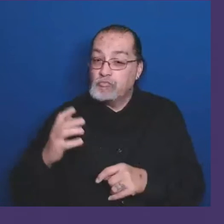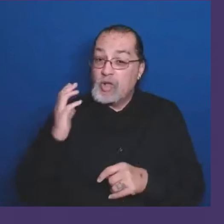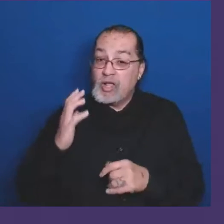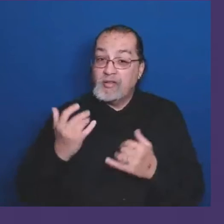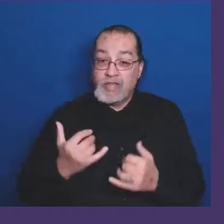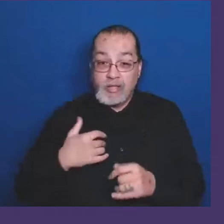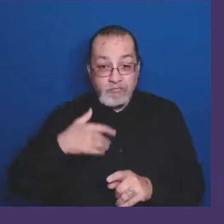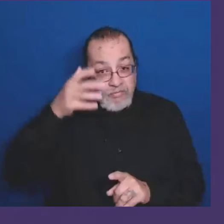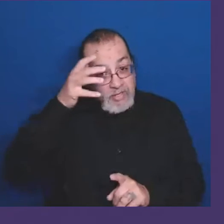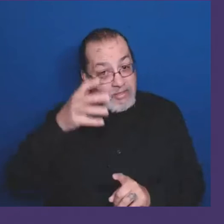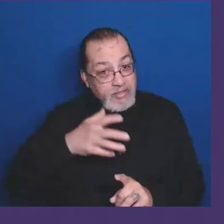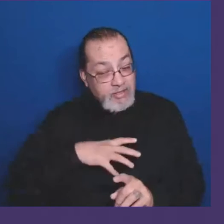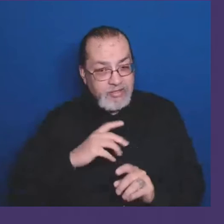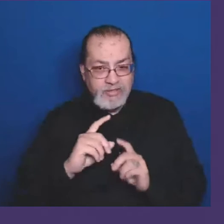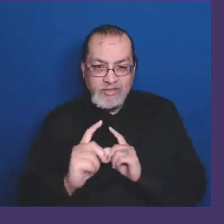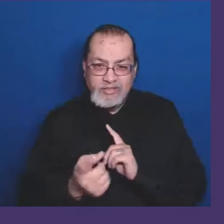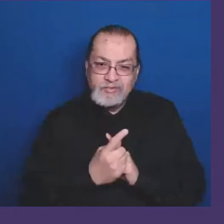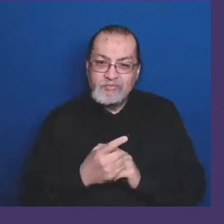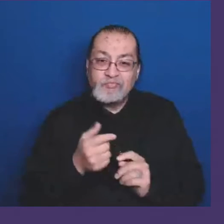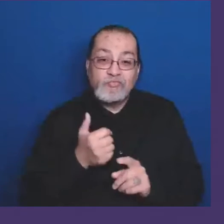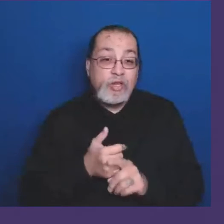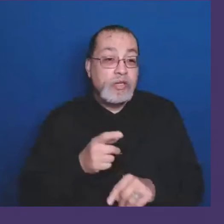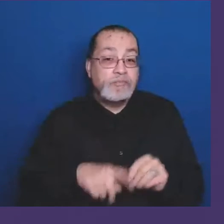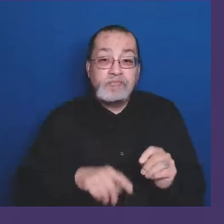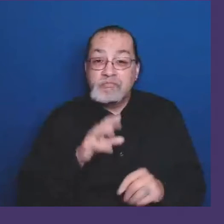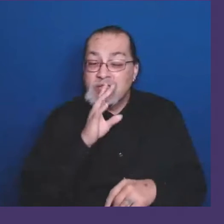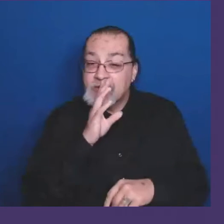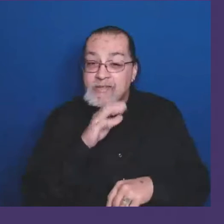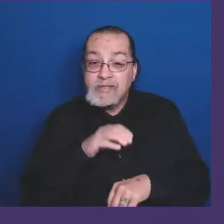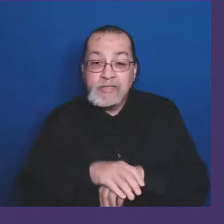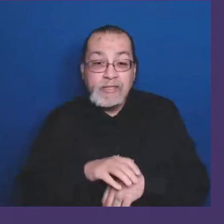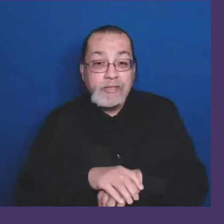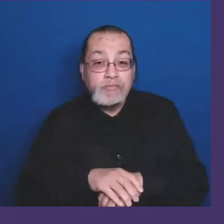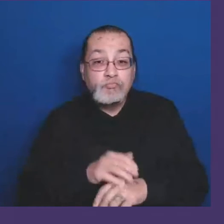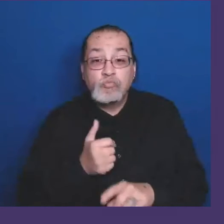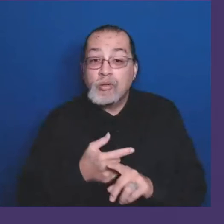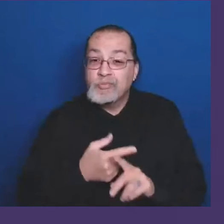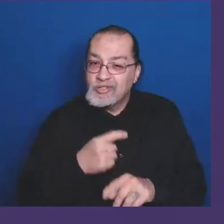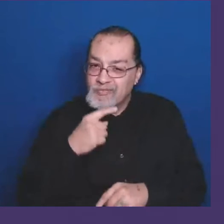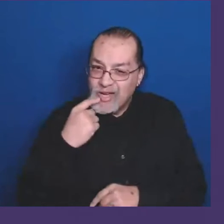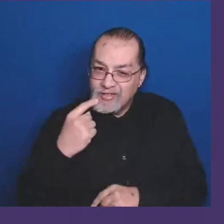I told him to take his phone out, I used Translate and I told it to